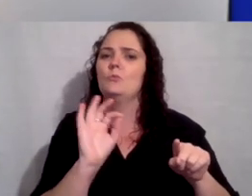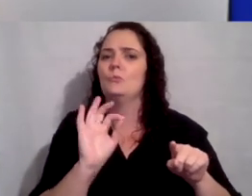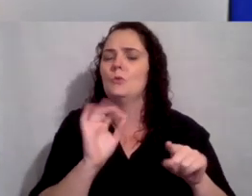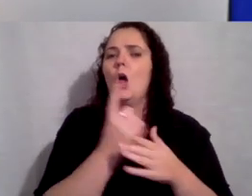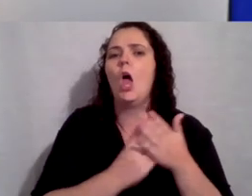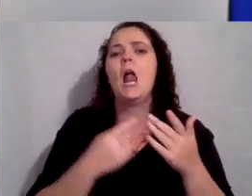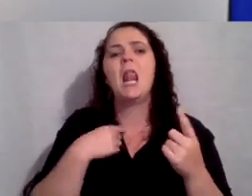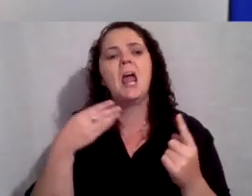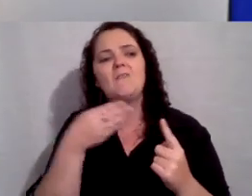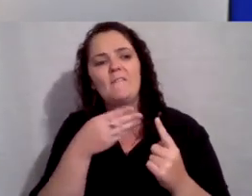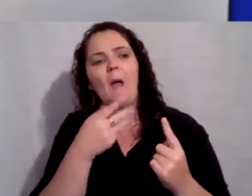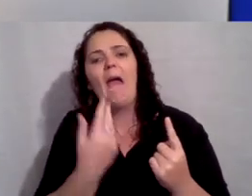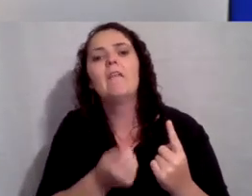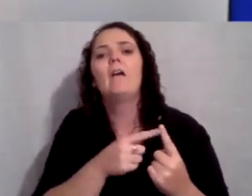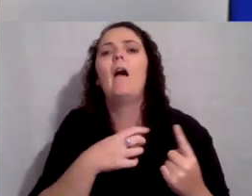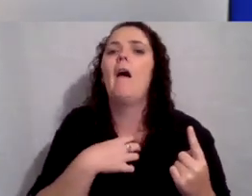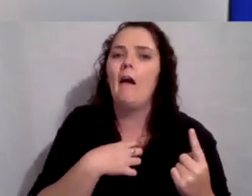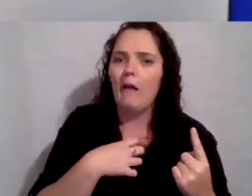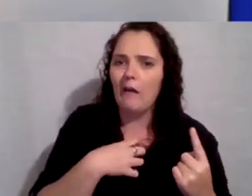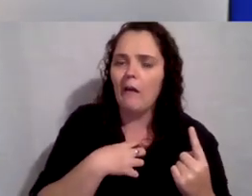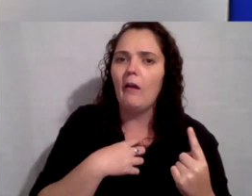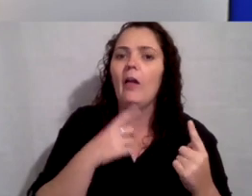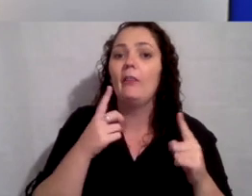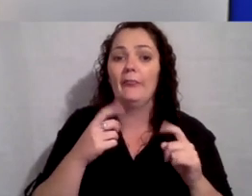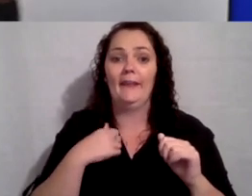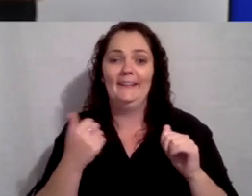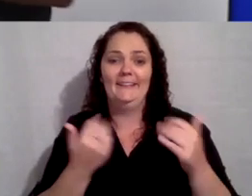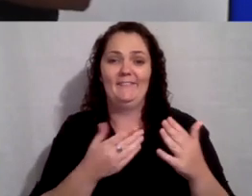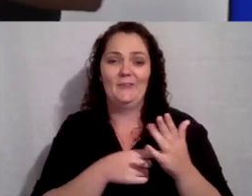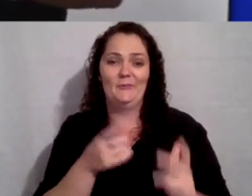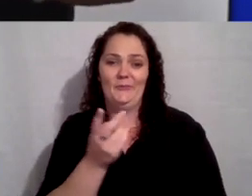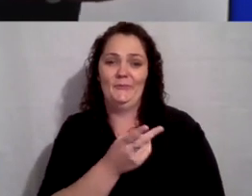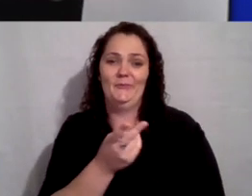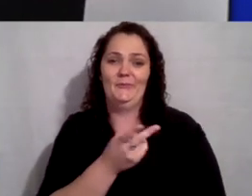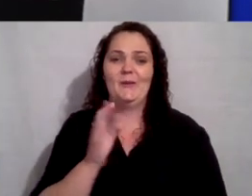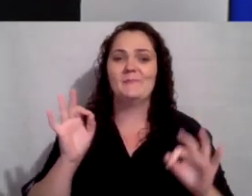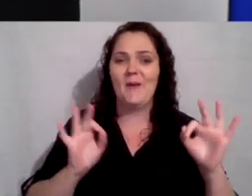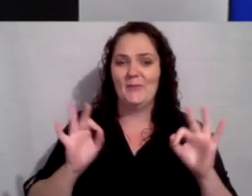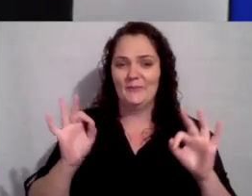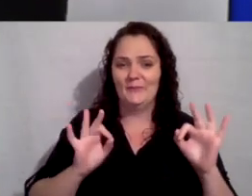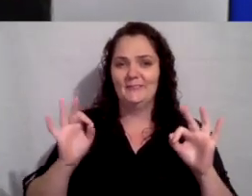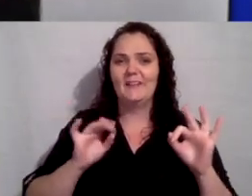as points for you to understand some of the things that we're talking about but then we're going to give it right over to Atticus and Rachel here and